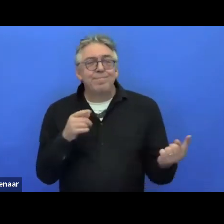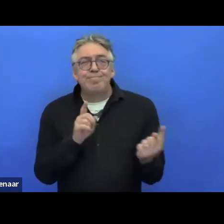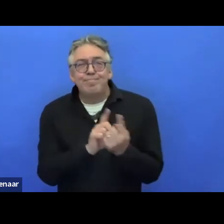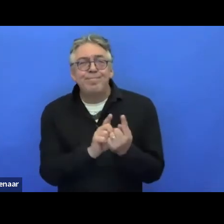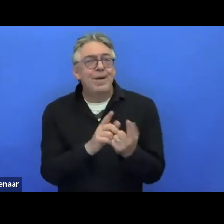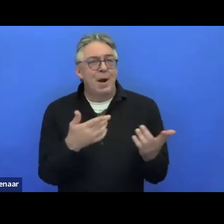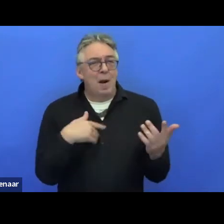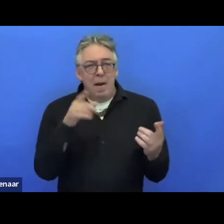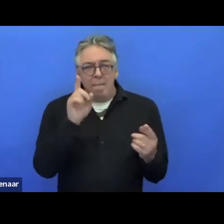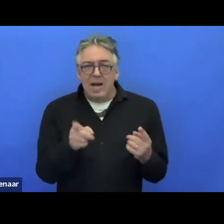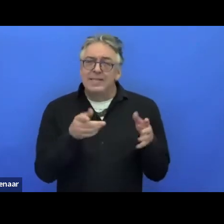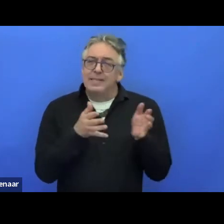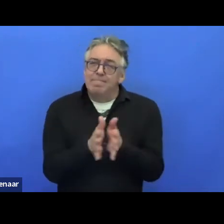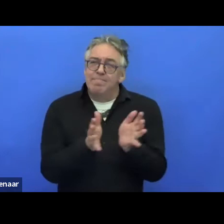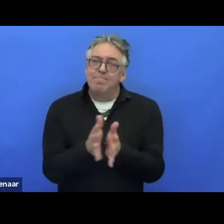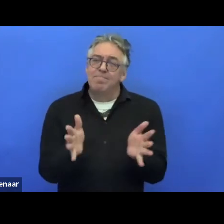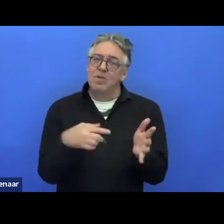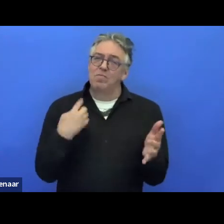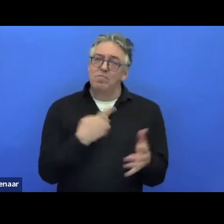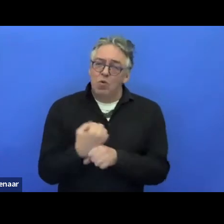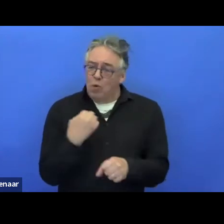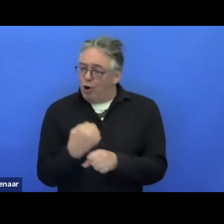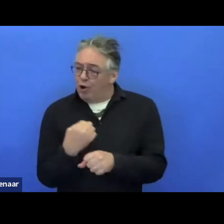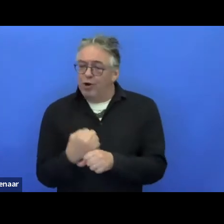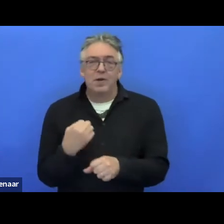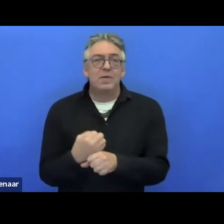about our work because we are here for you.